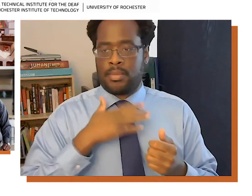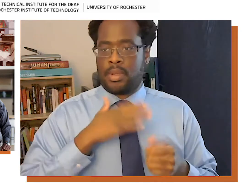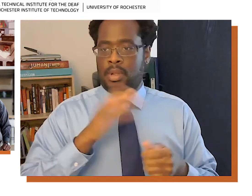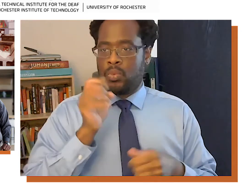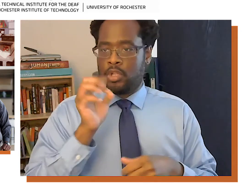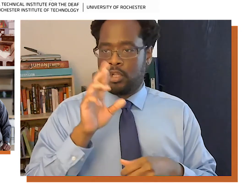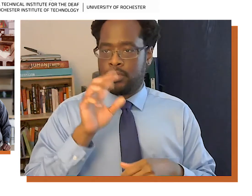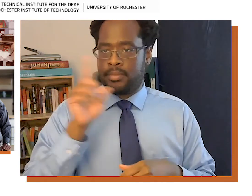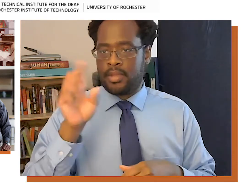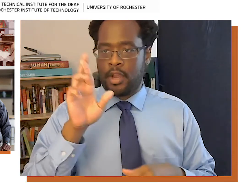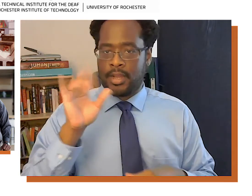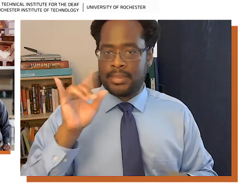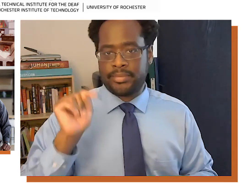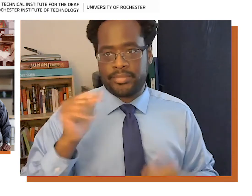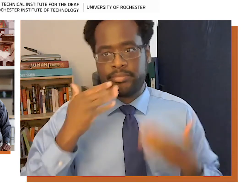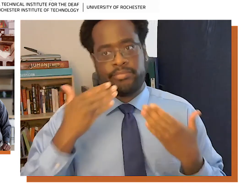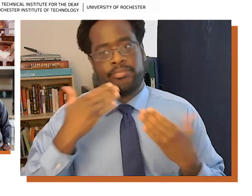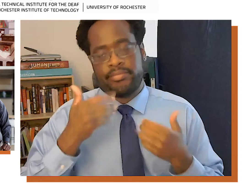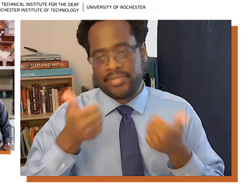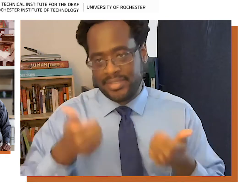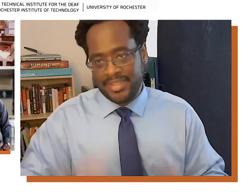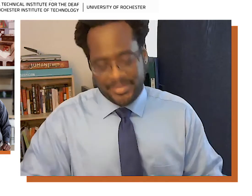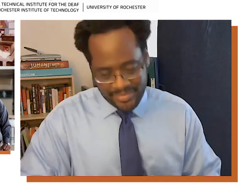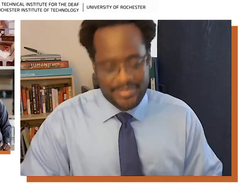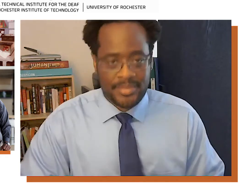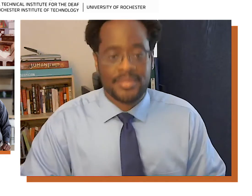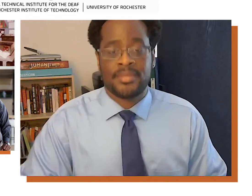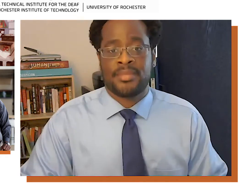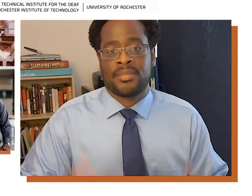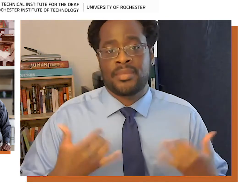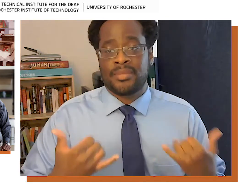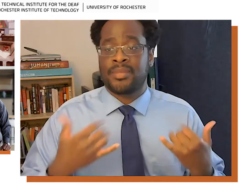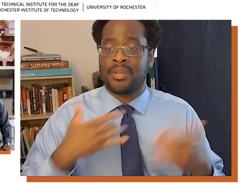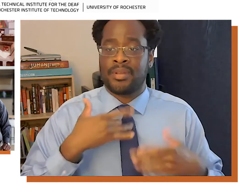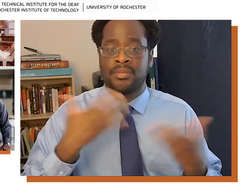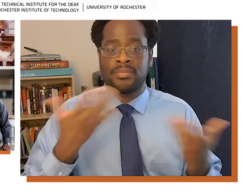and especially related to my career at RIT/NTID.